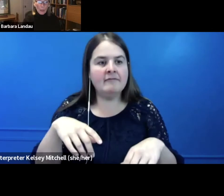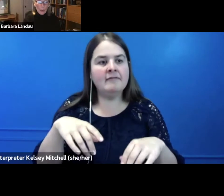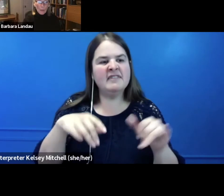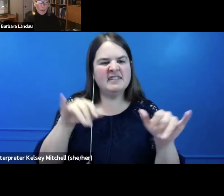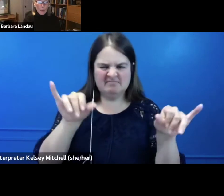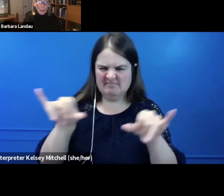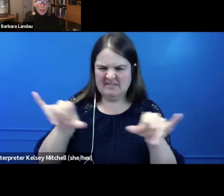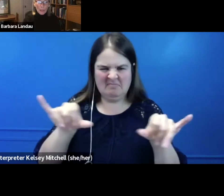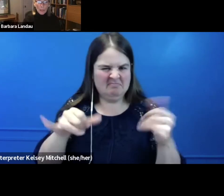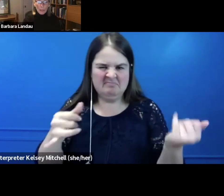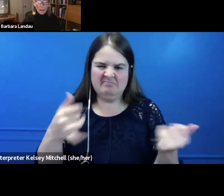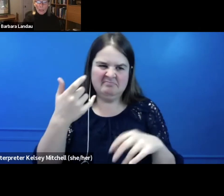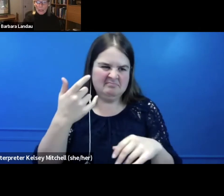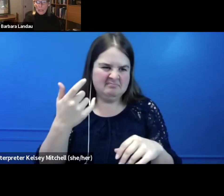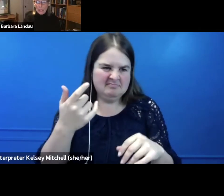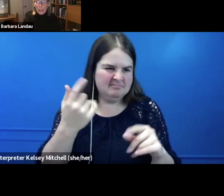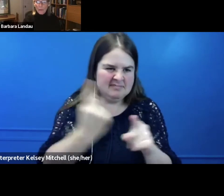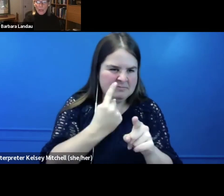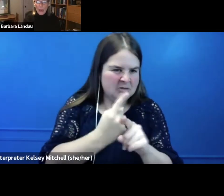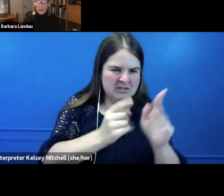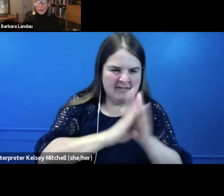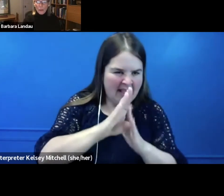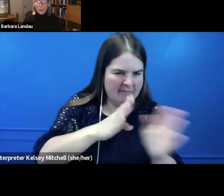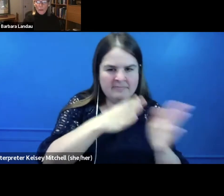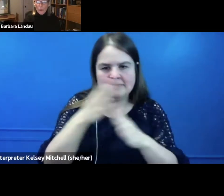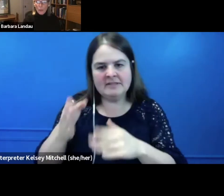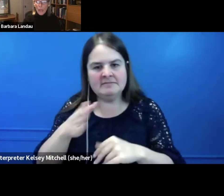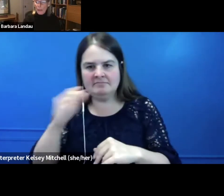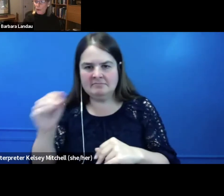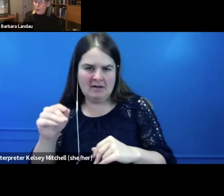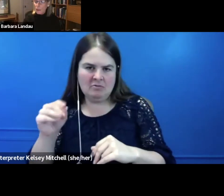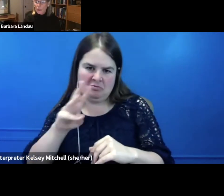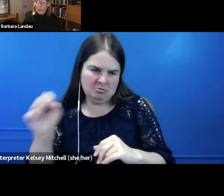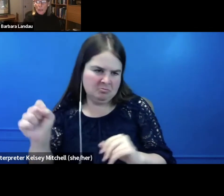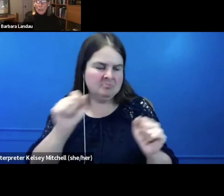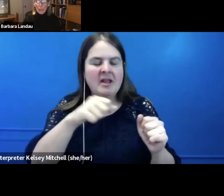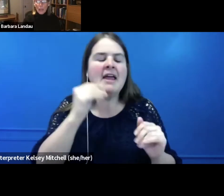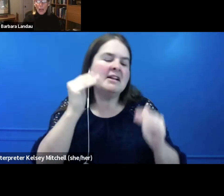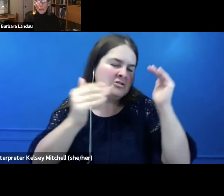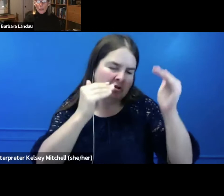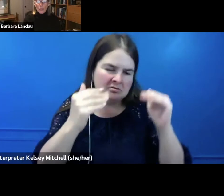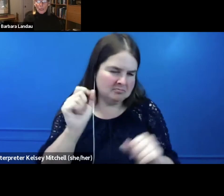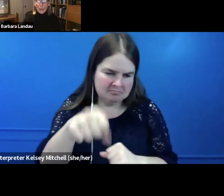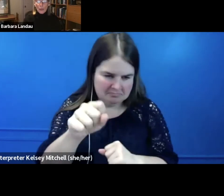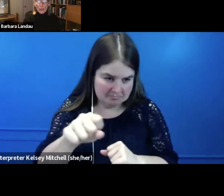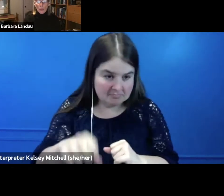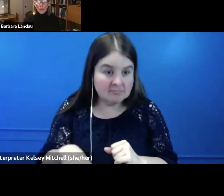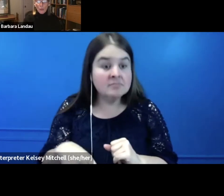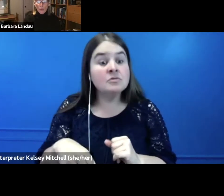are performing basically at ceiling levels as are normal adults